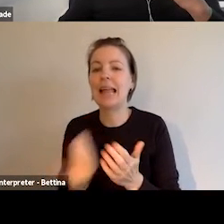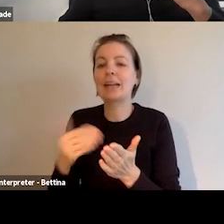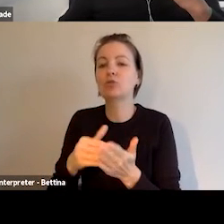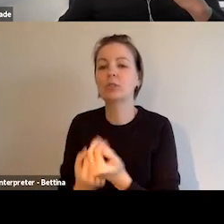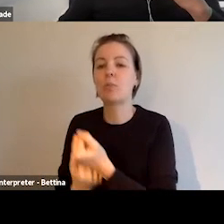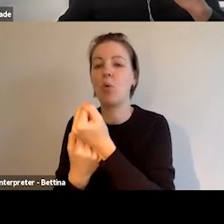bring in